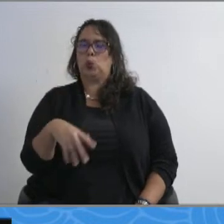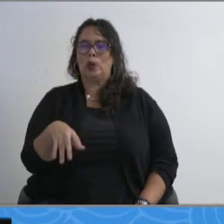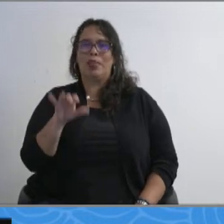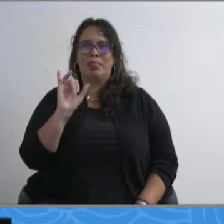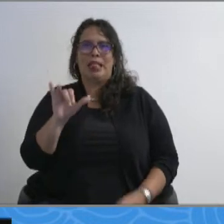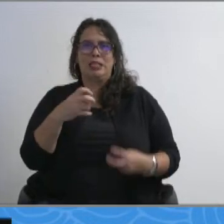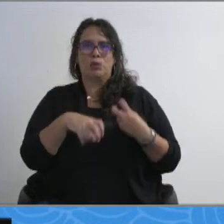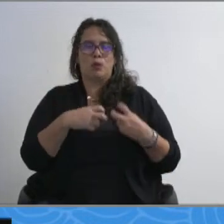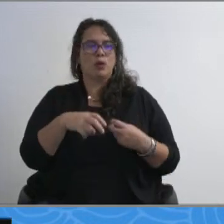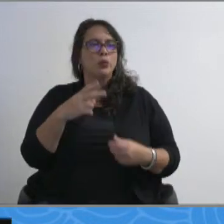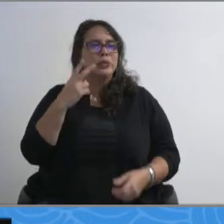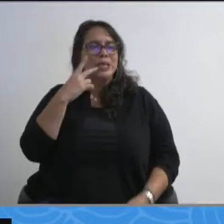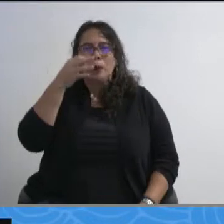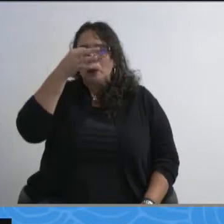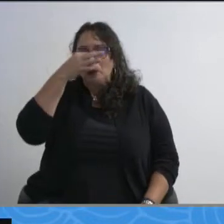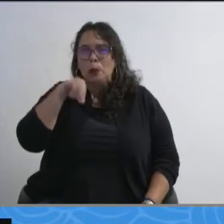But we don't. We see a very, very small gap.